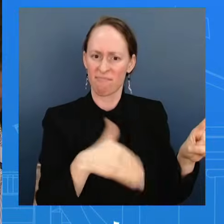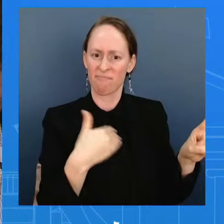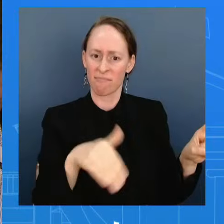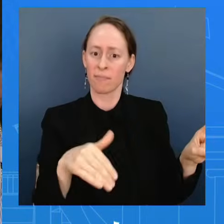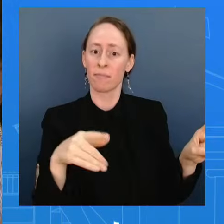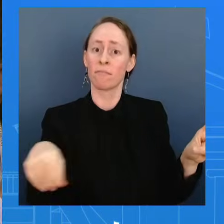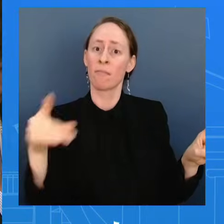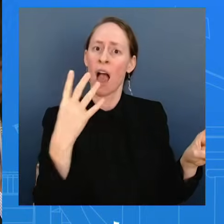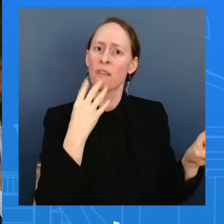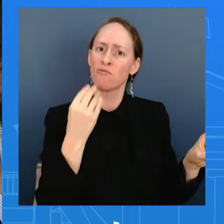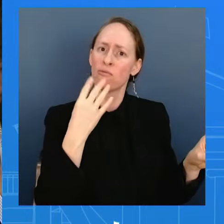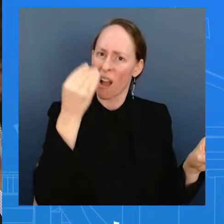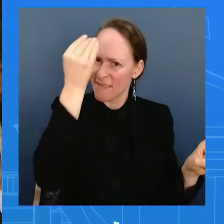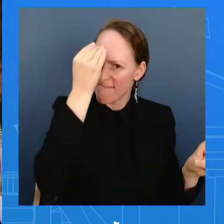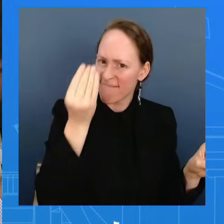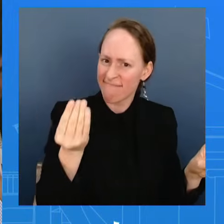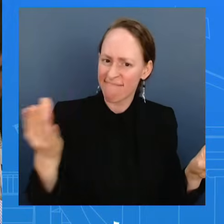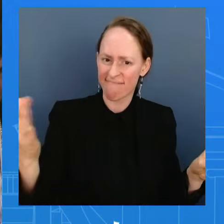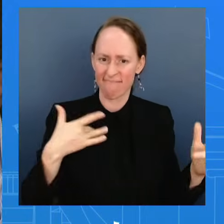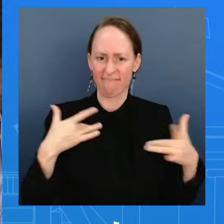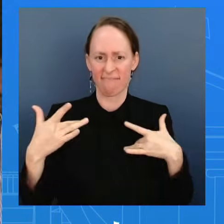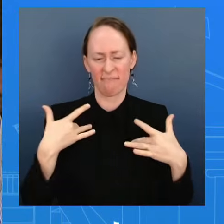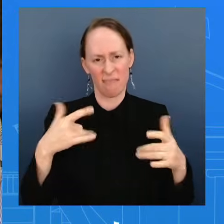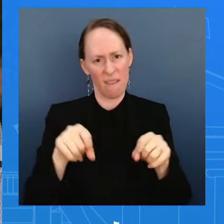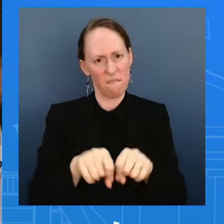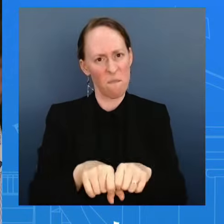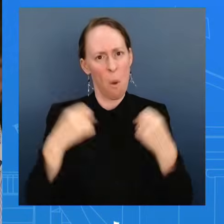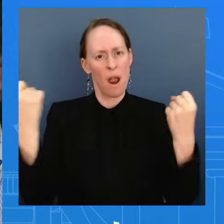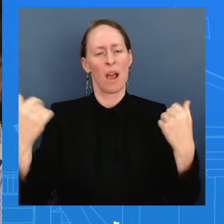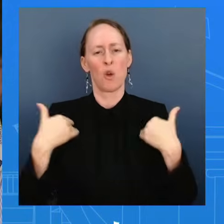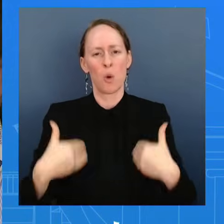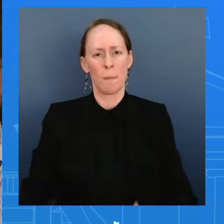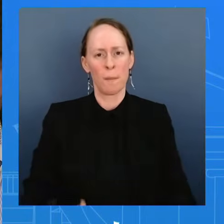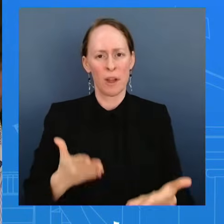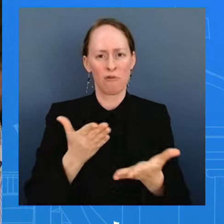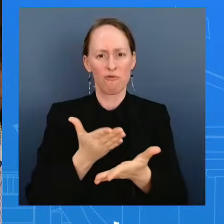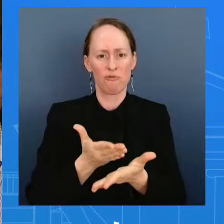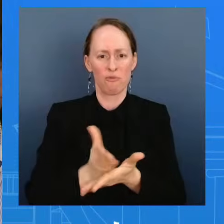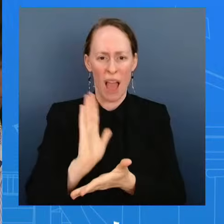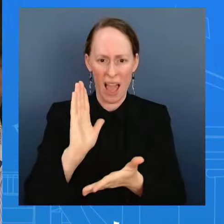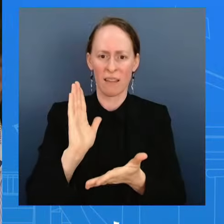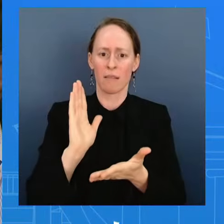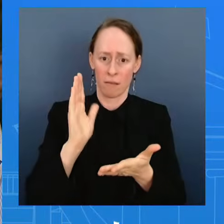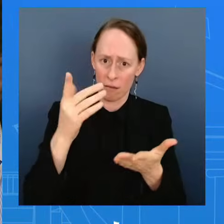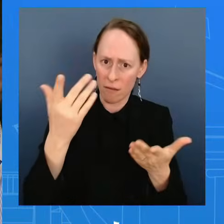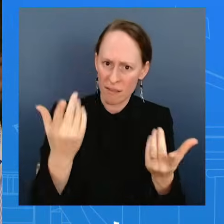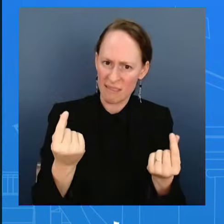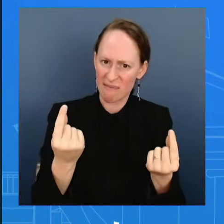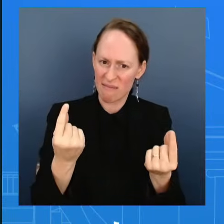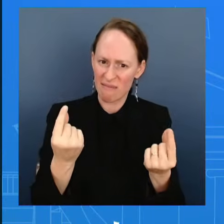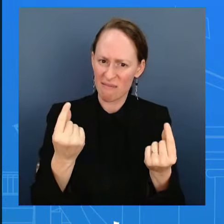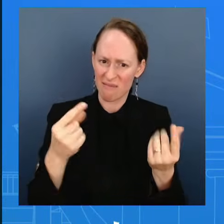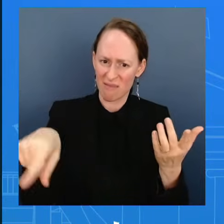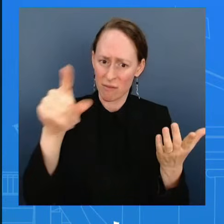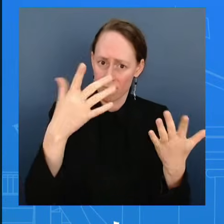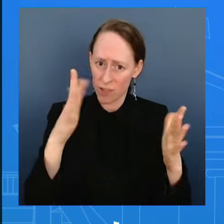Ms. Jean-Pierre: So, look, we're going to continue to have those conversations. That's going to be really important. Look, since beginning -- since the -- since the beginning of this conflict,